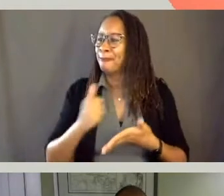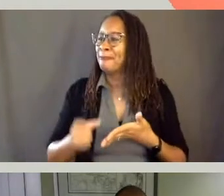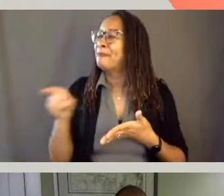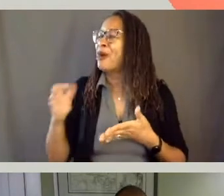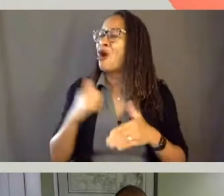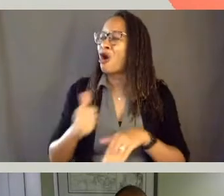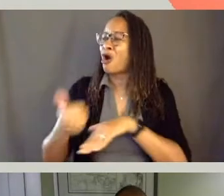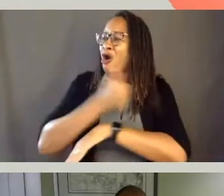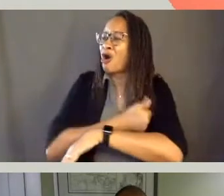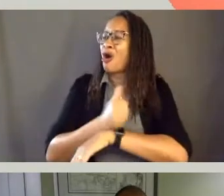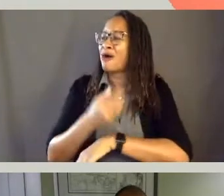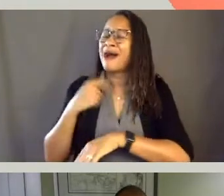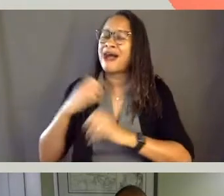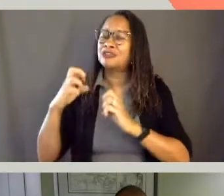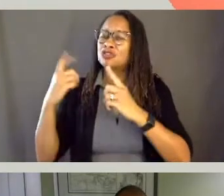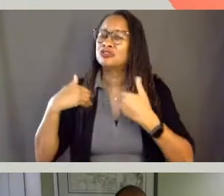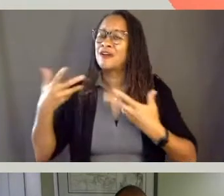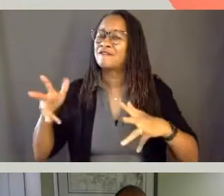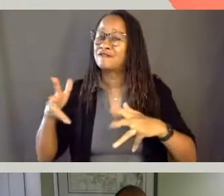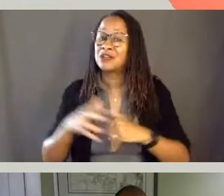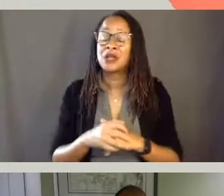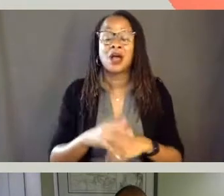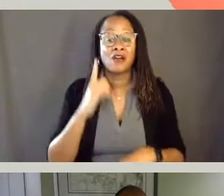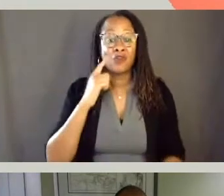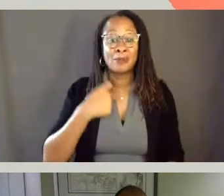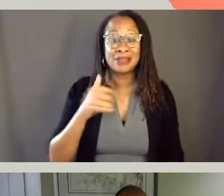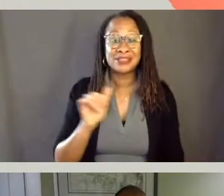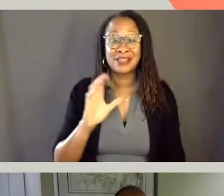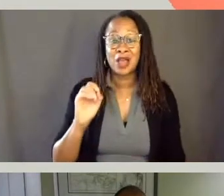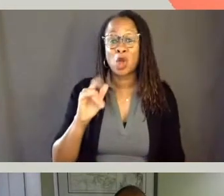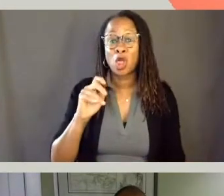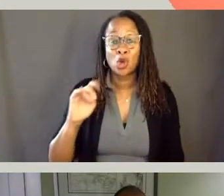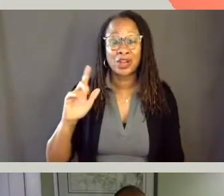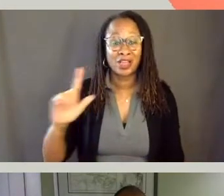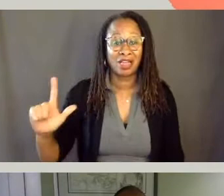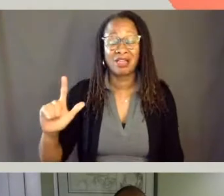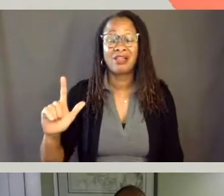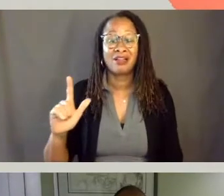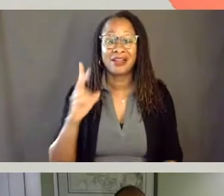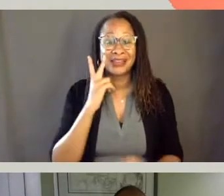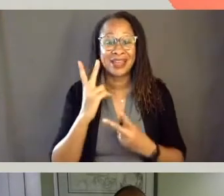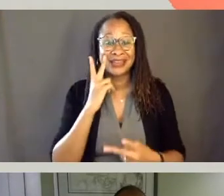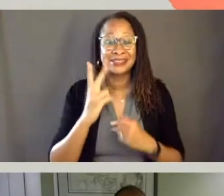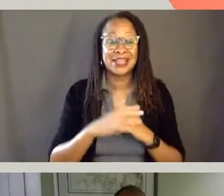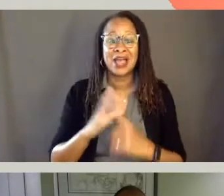And I think to me, it is like a colonial gaze. I think Faisal you were talking about voiceover talking past you.